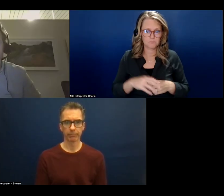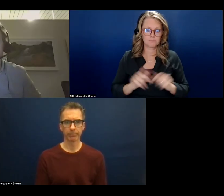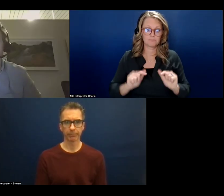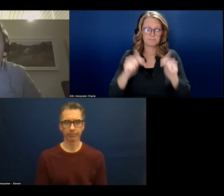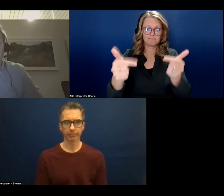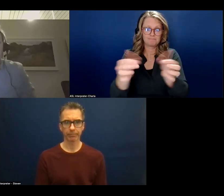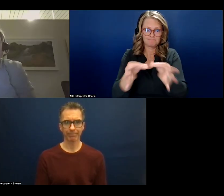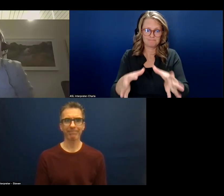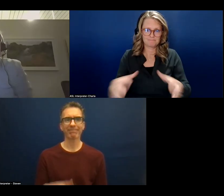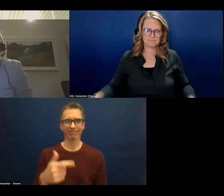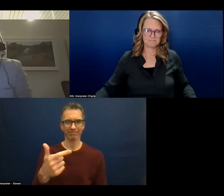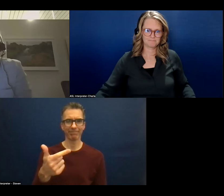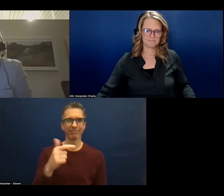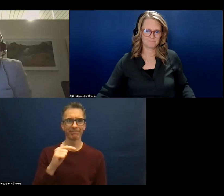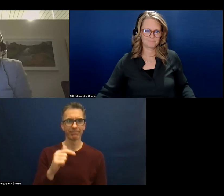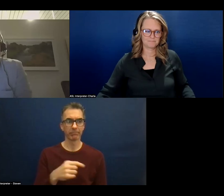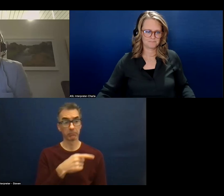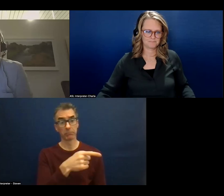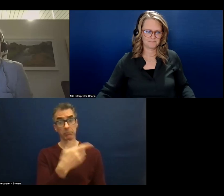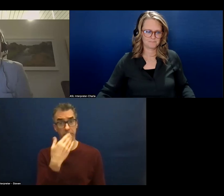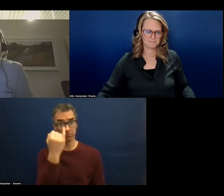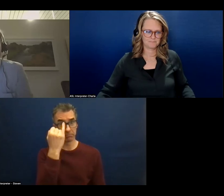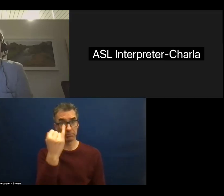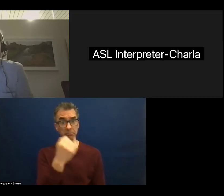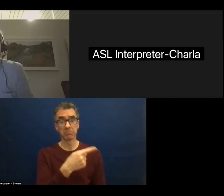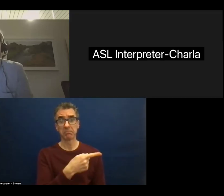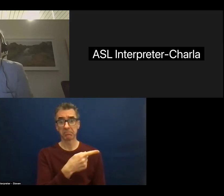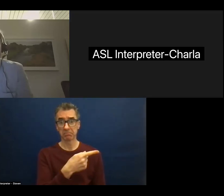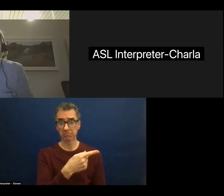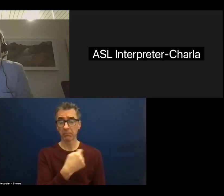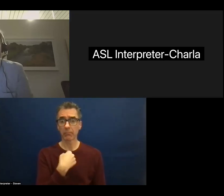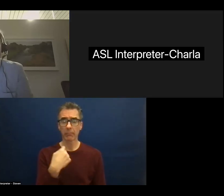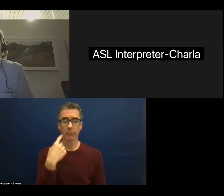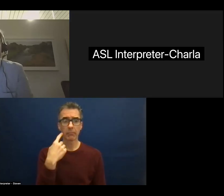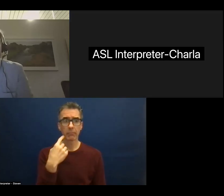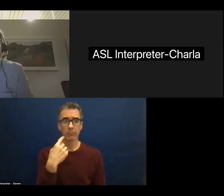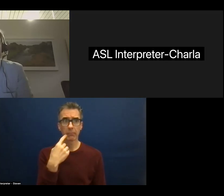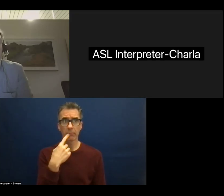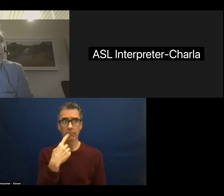Yeah, that's very helpful. I think it would be great to at some point talk to,